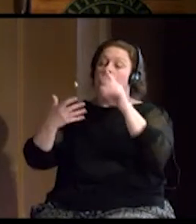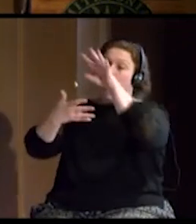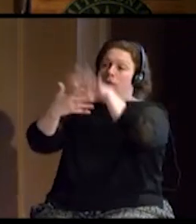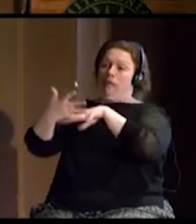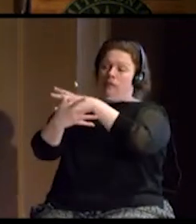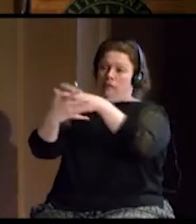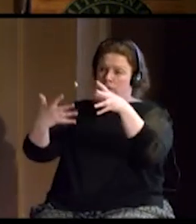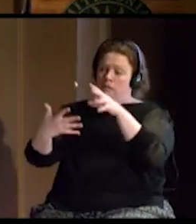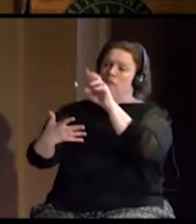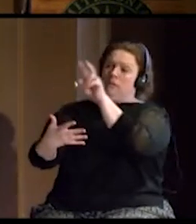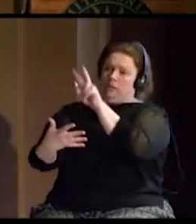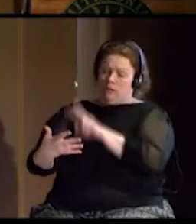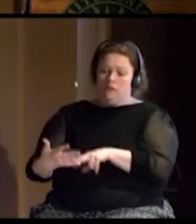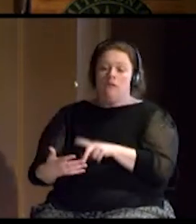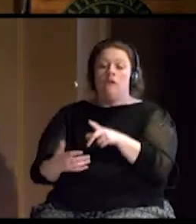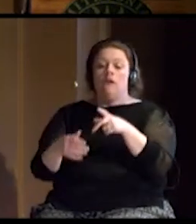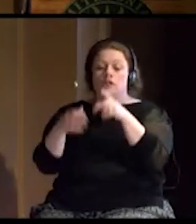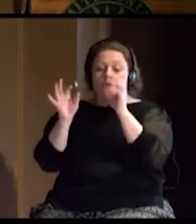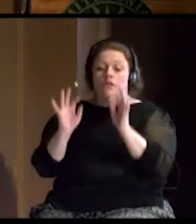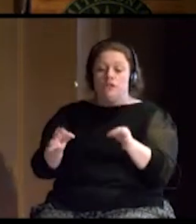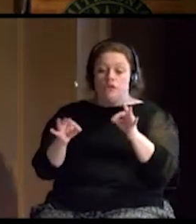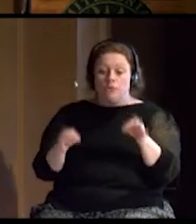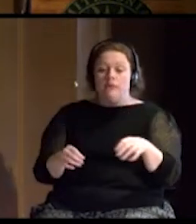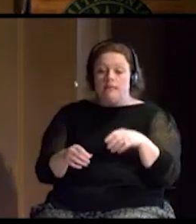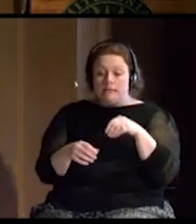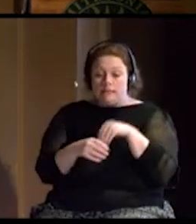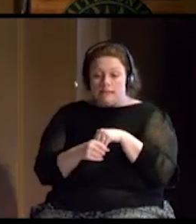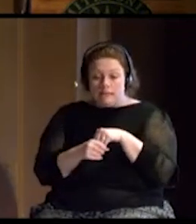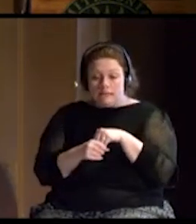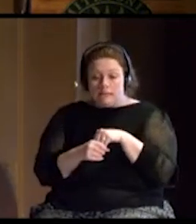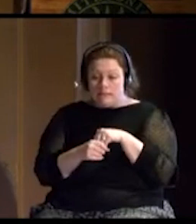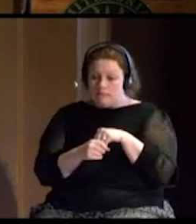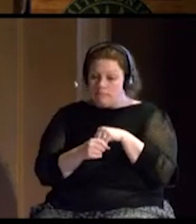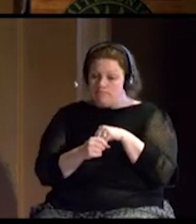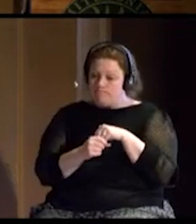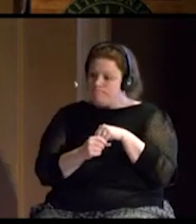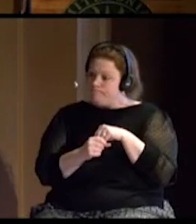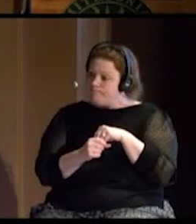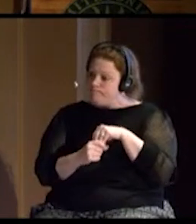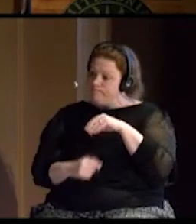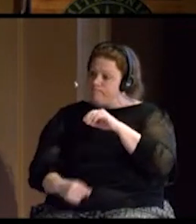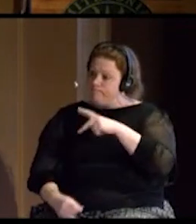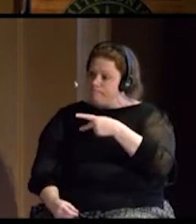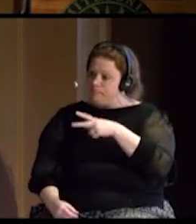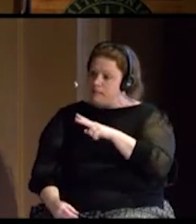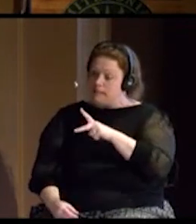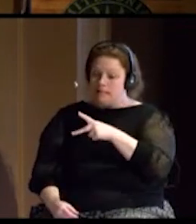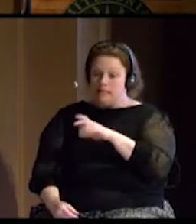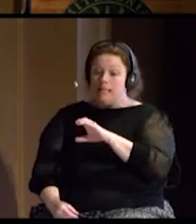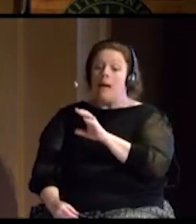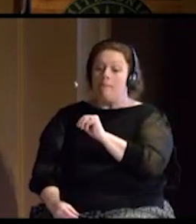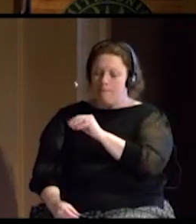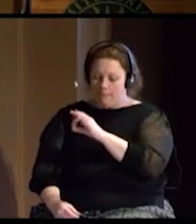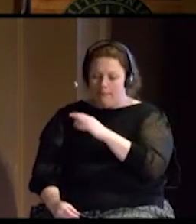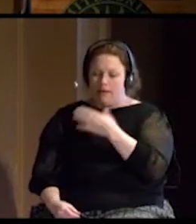on evolutionary determinism using PCM. And the first is that transitions along the benthic/pelagic axis